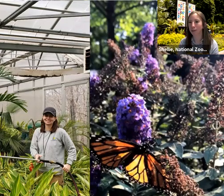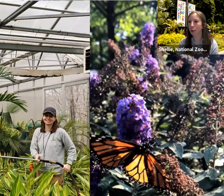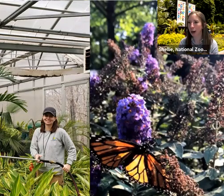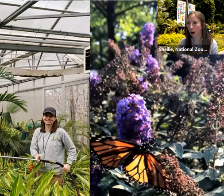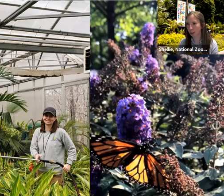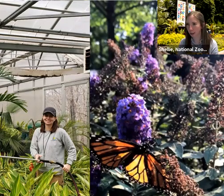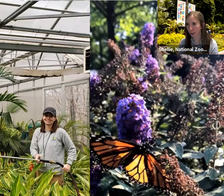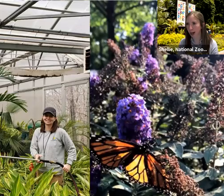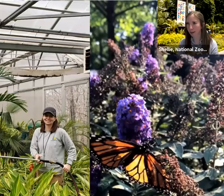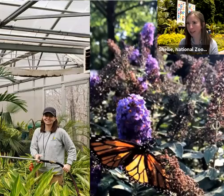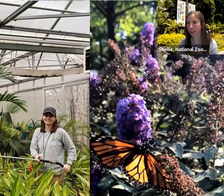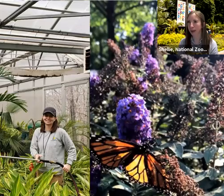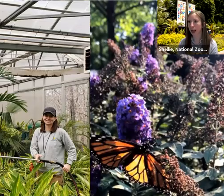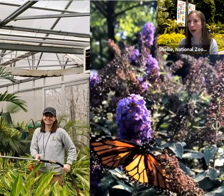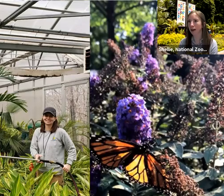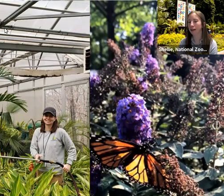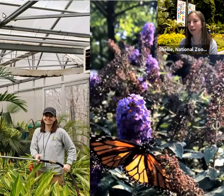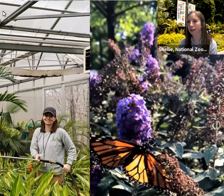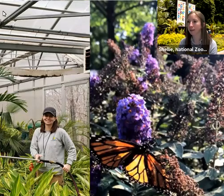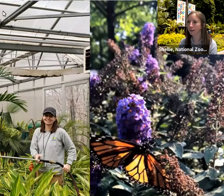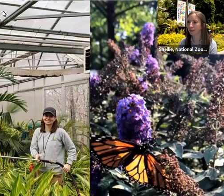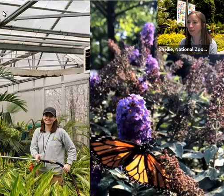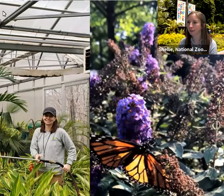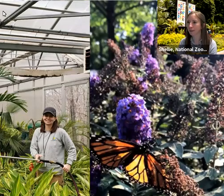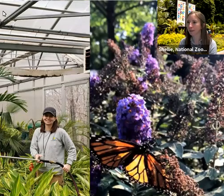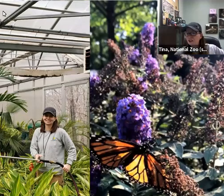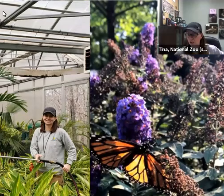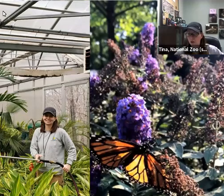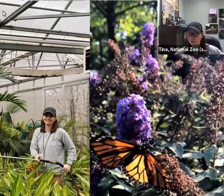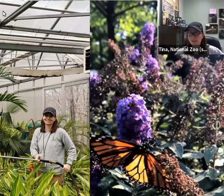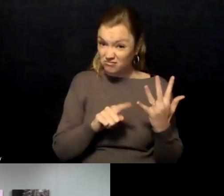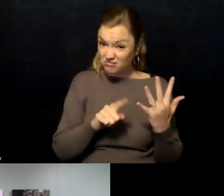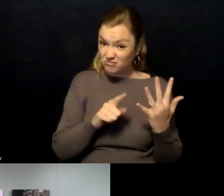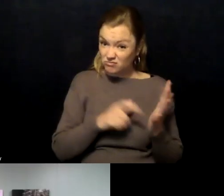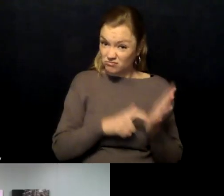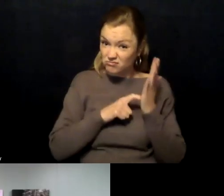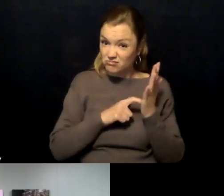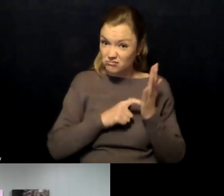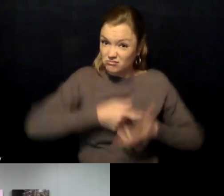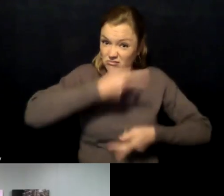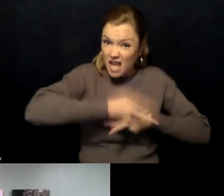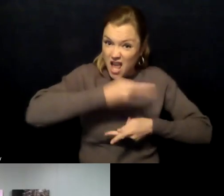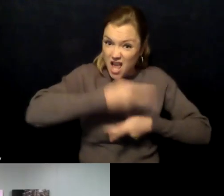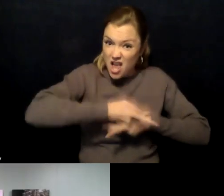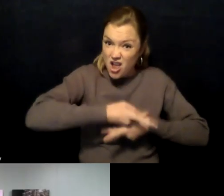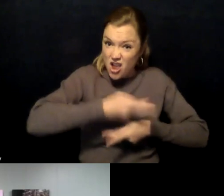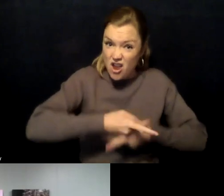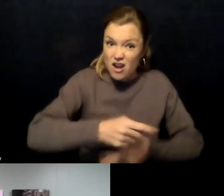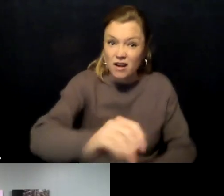Do they all require the same care? [Tina] They don't! You know we do take care